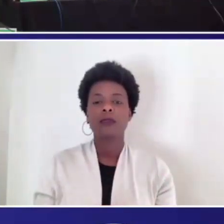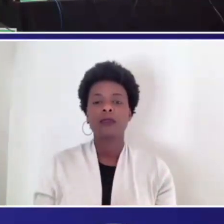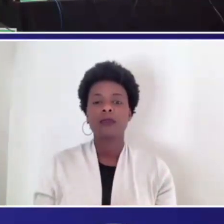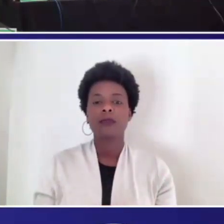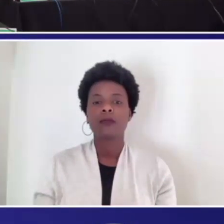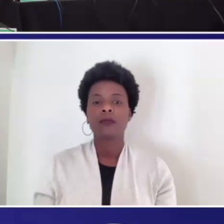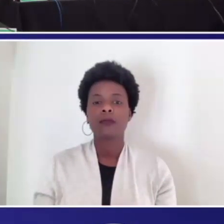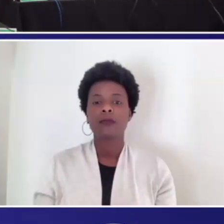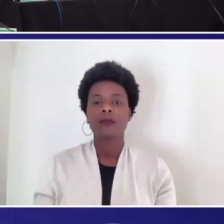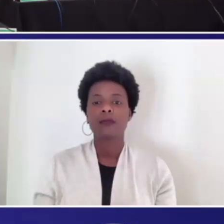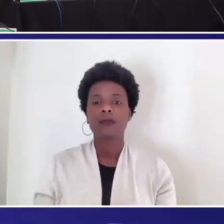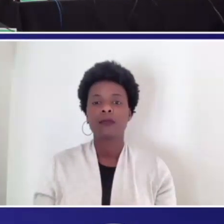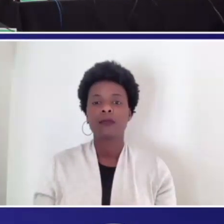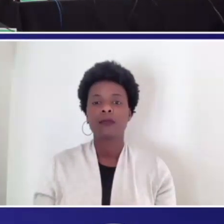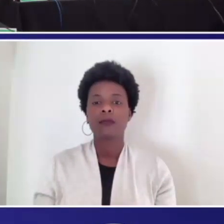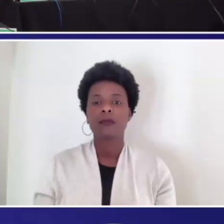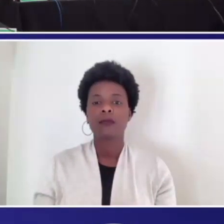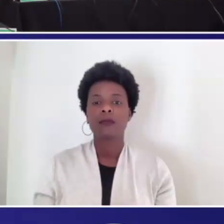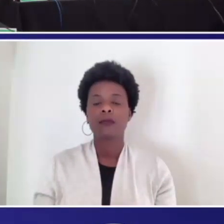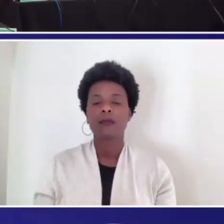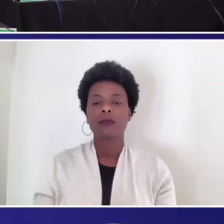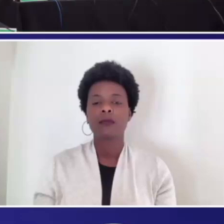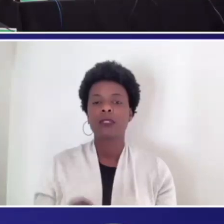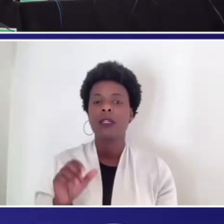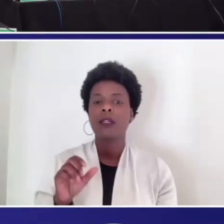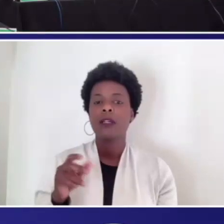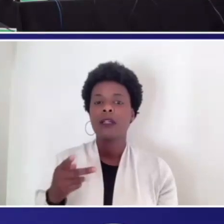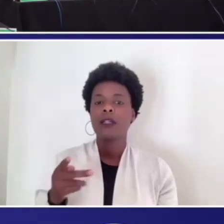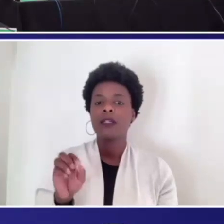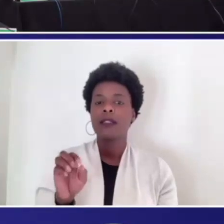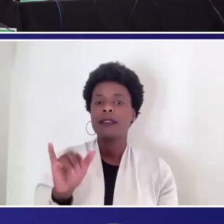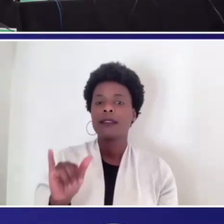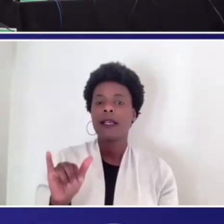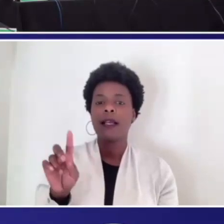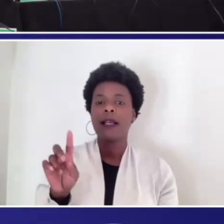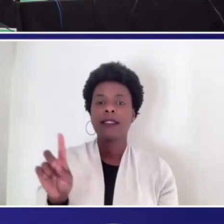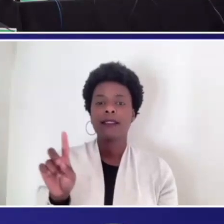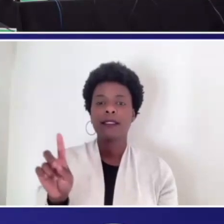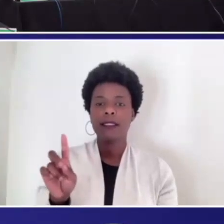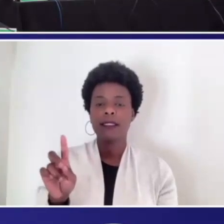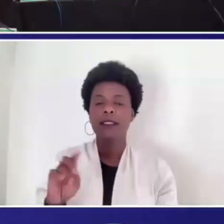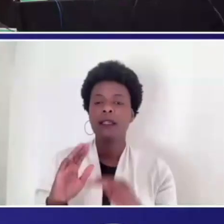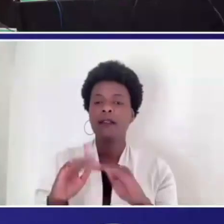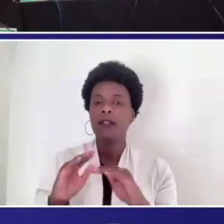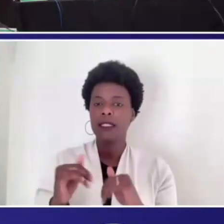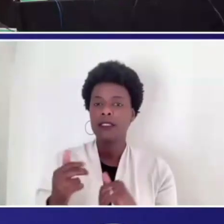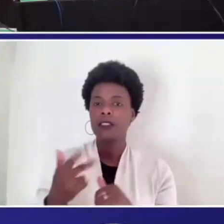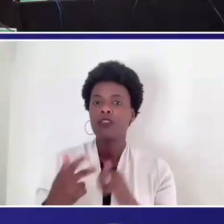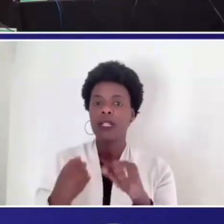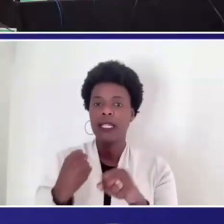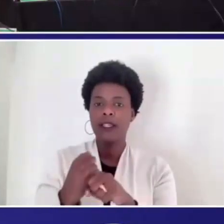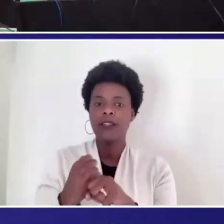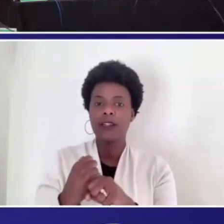the PsyD of at least three years in length, that -- which I -- which has now changed to